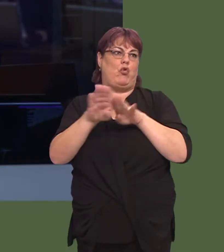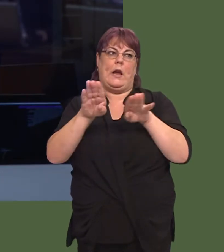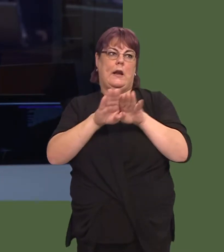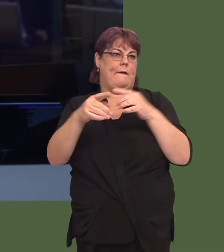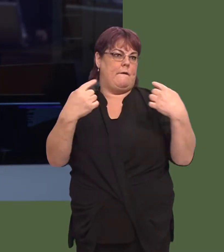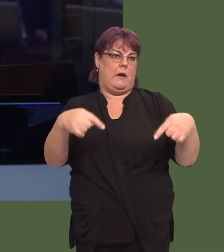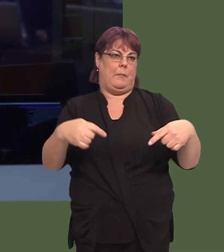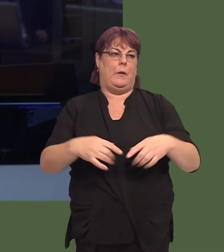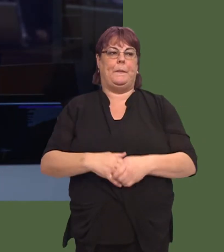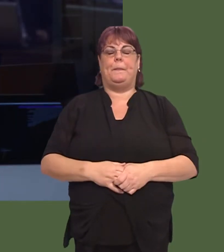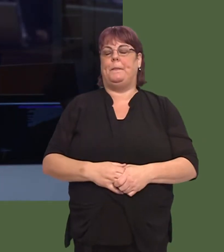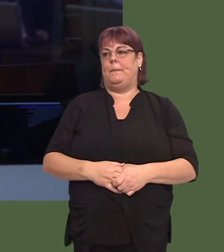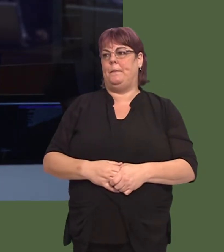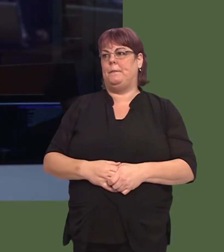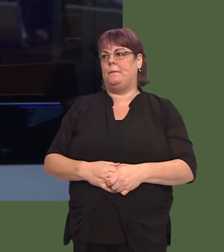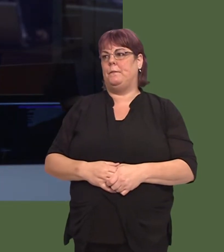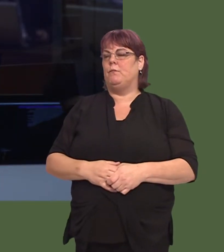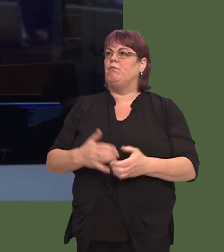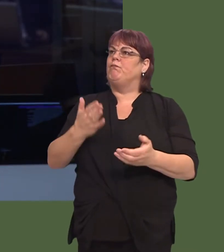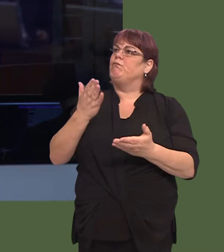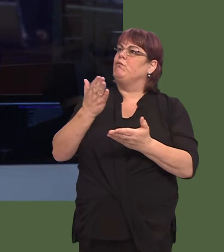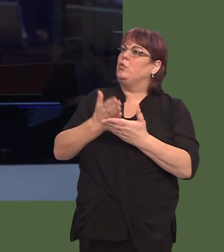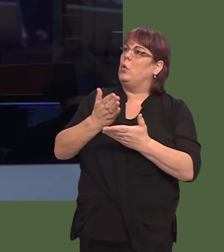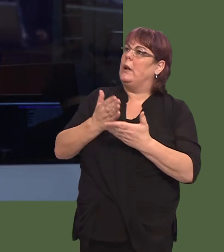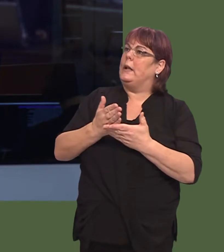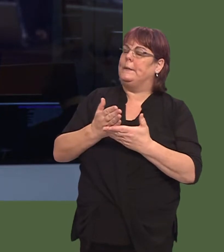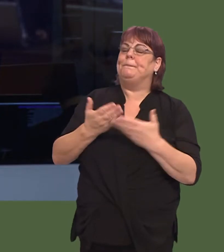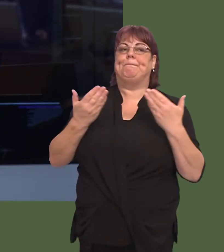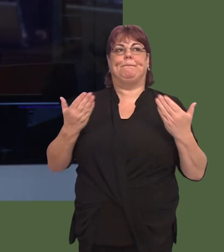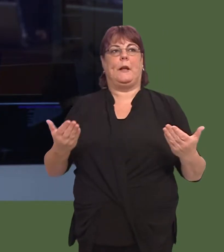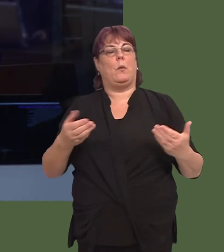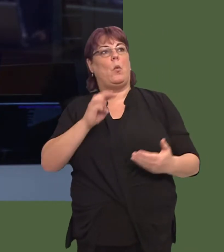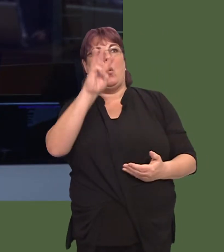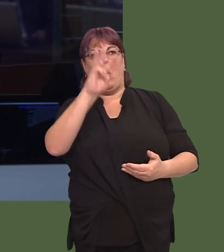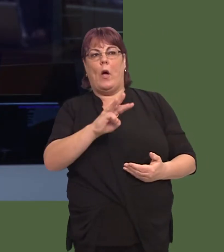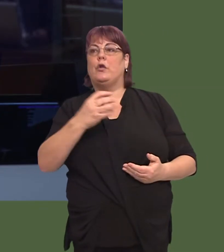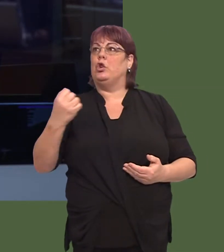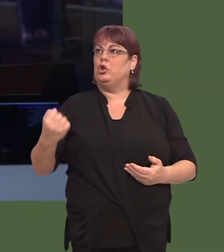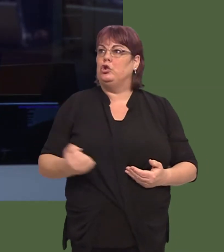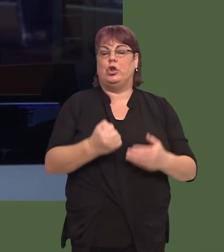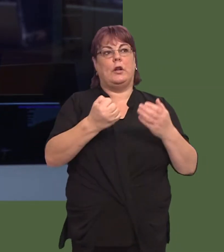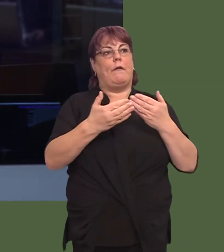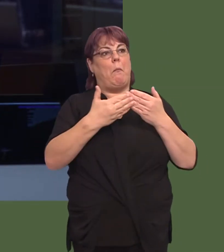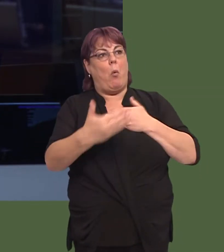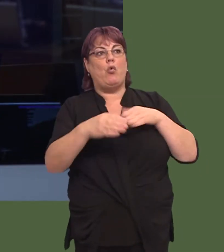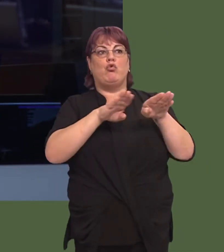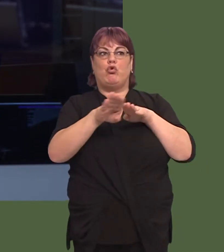Surely, First Minister, it is time that we in Wales expanded training facilities, reconsidered